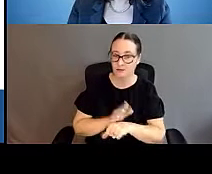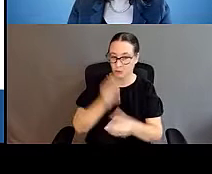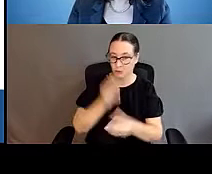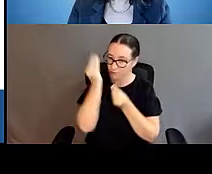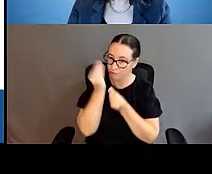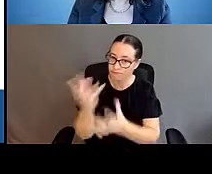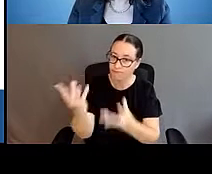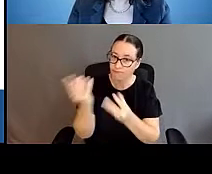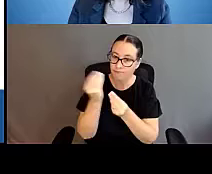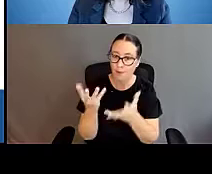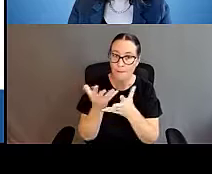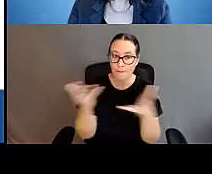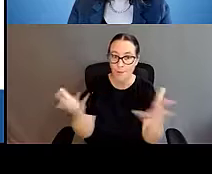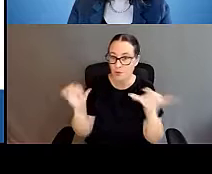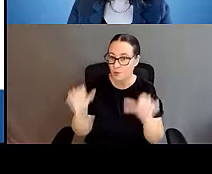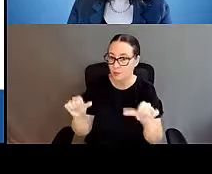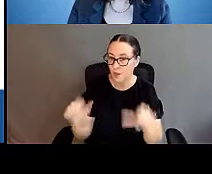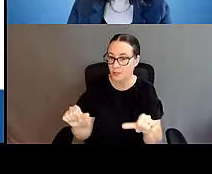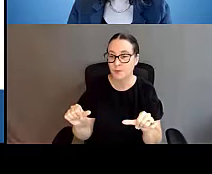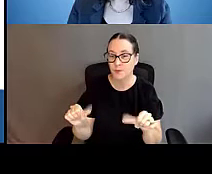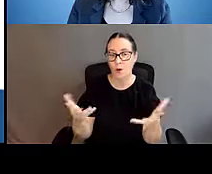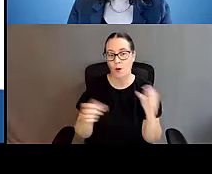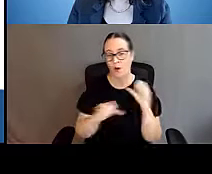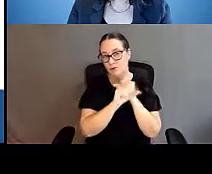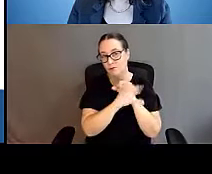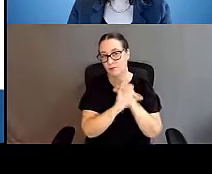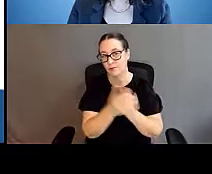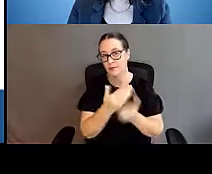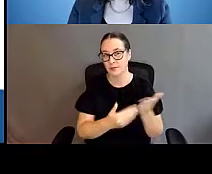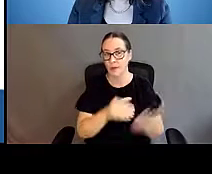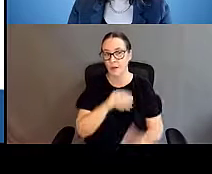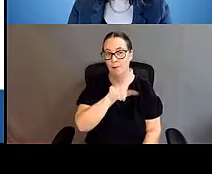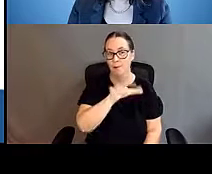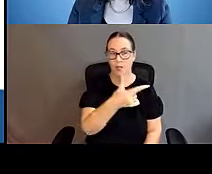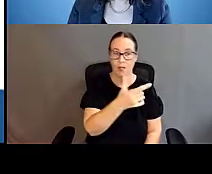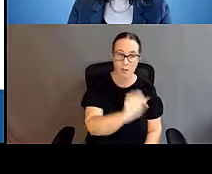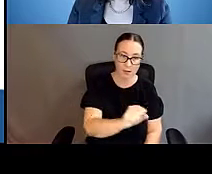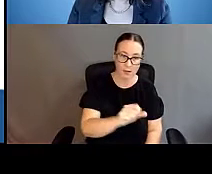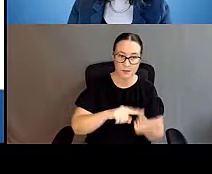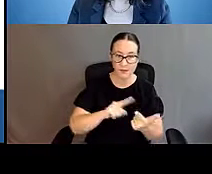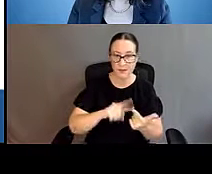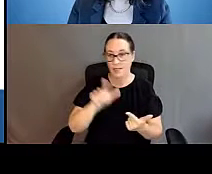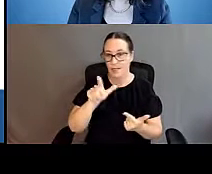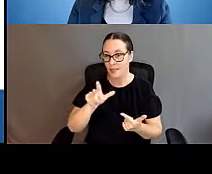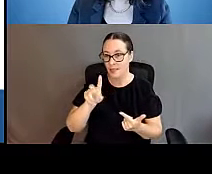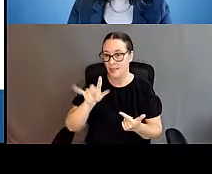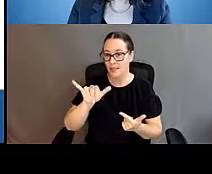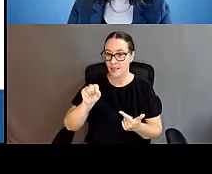so we wanted to plug some of our blogs and LISTSERVs and where to follow us on social media